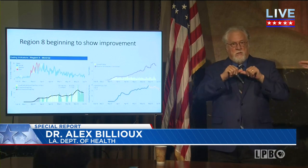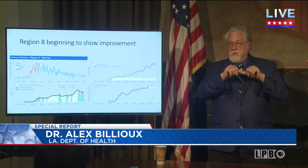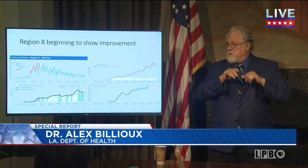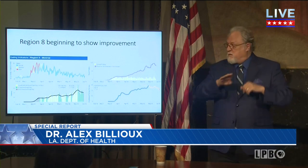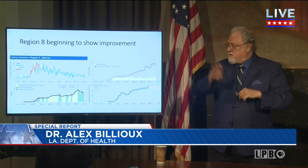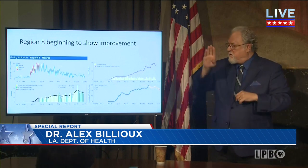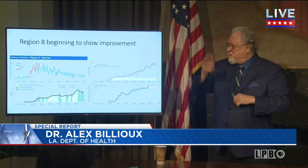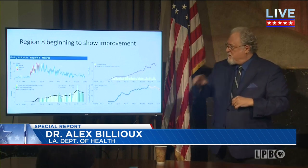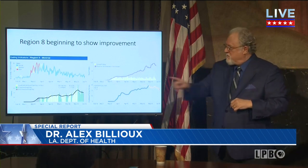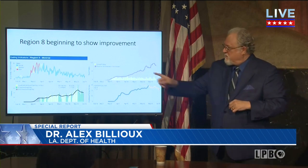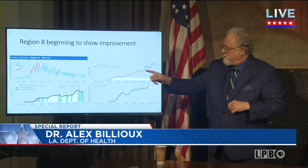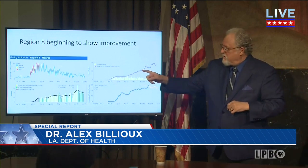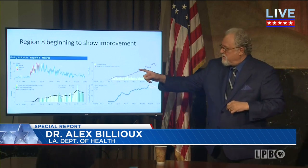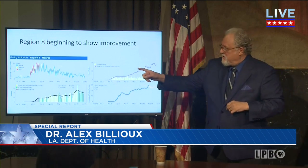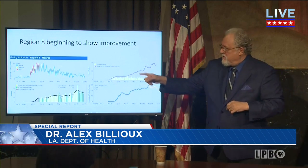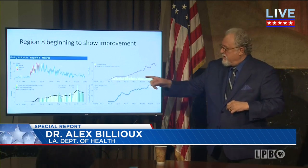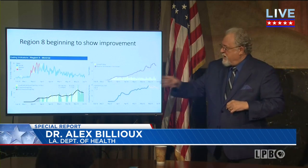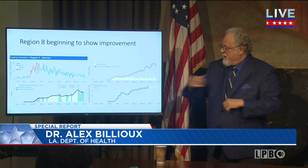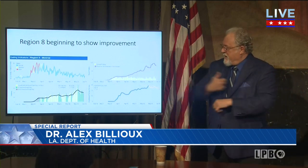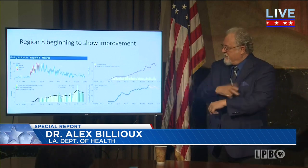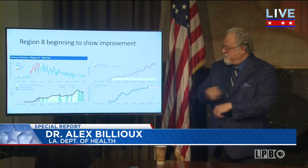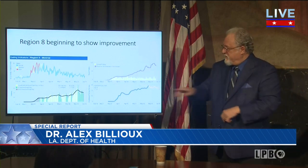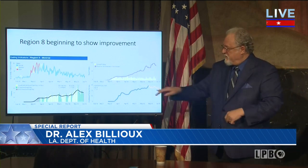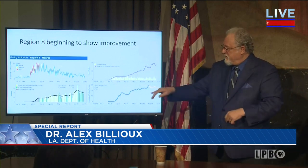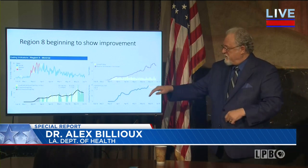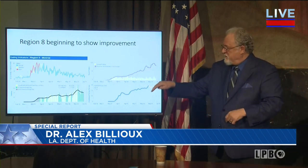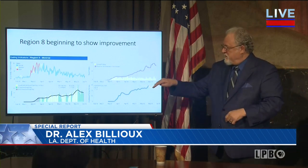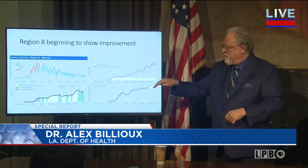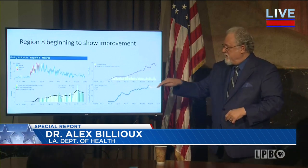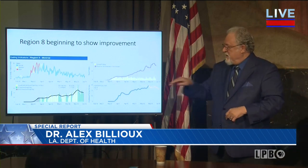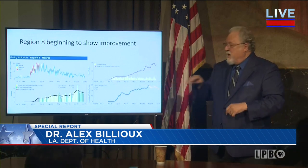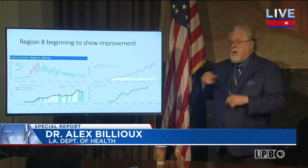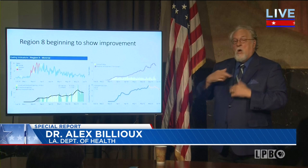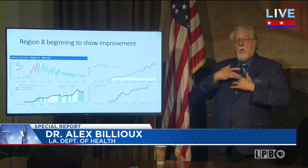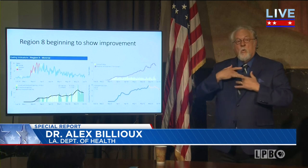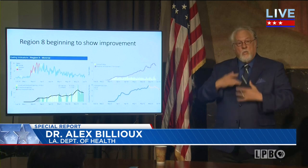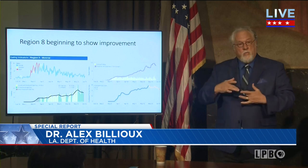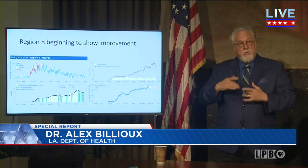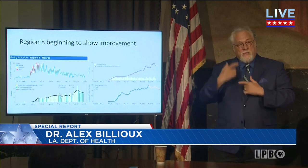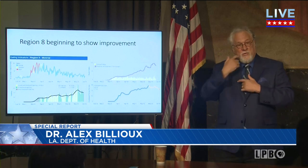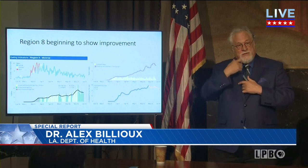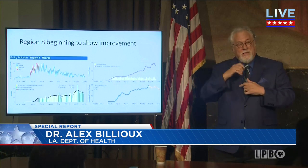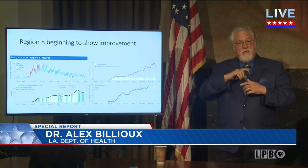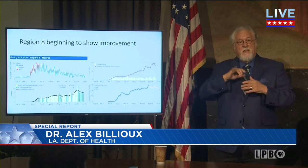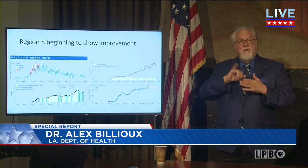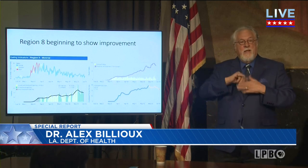A GOOD NEWS STORY IN REGION 8 WHERE WE'VE BEEN RAISING ALARMS